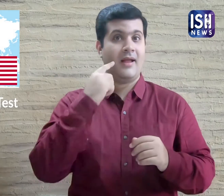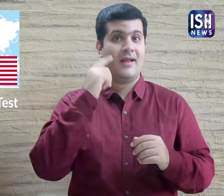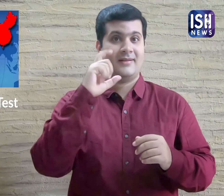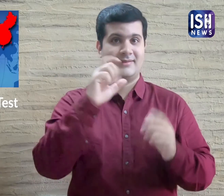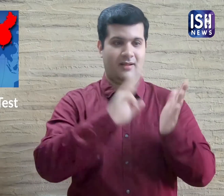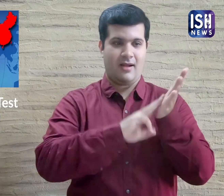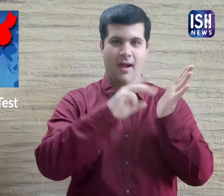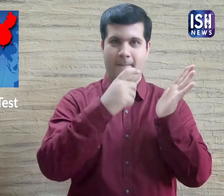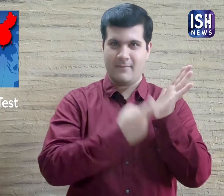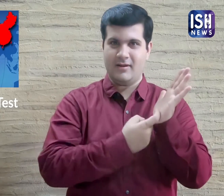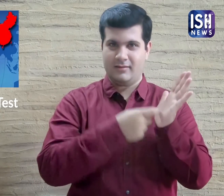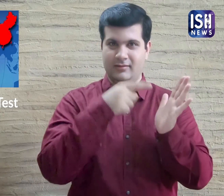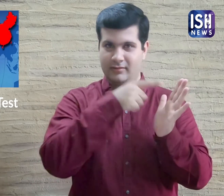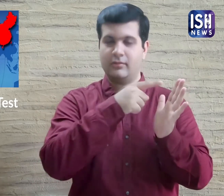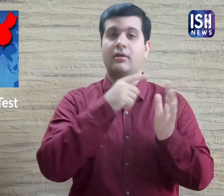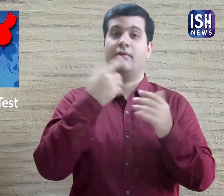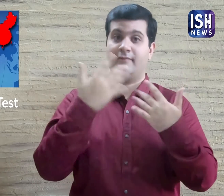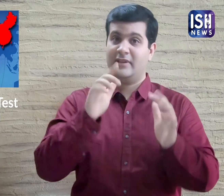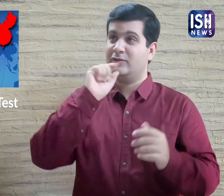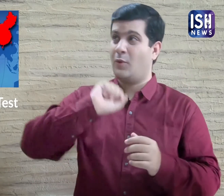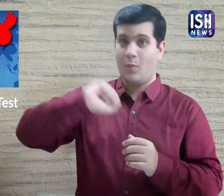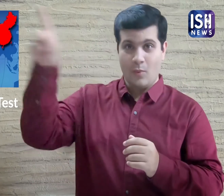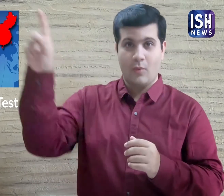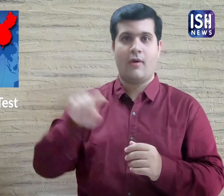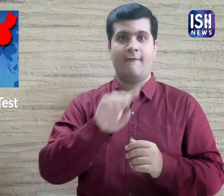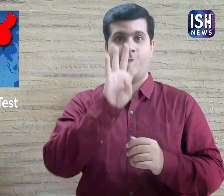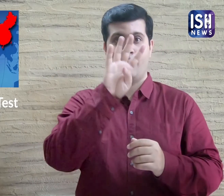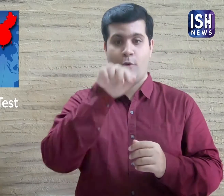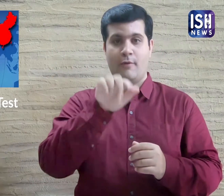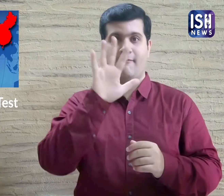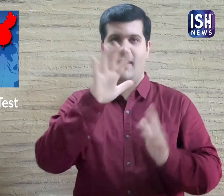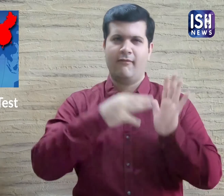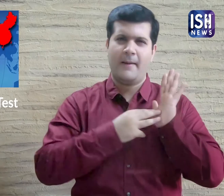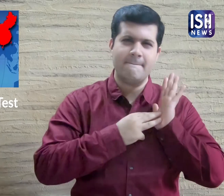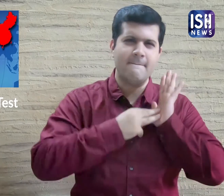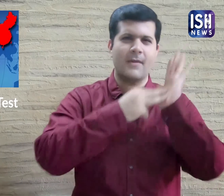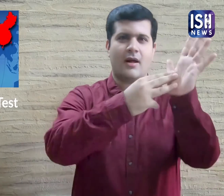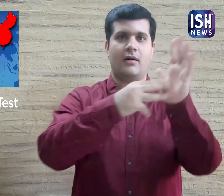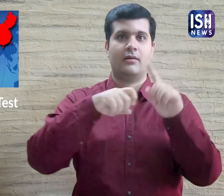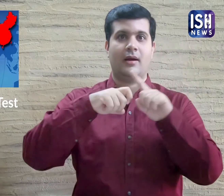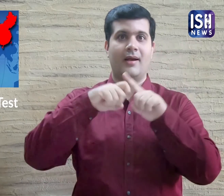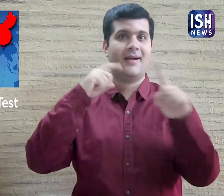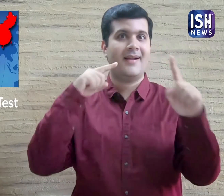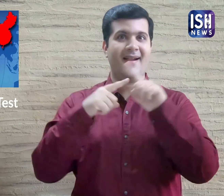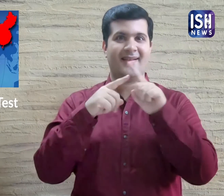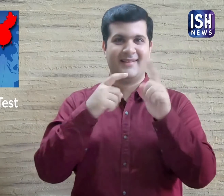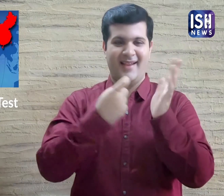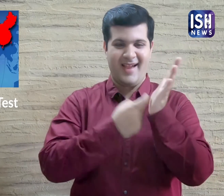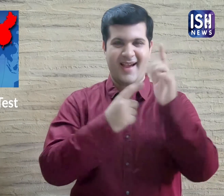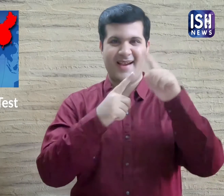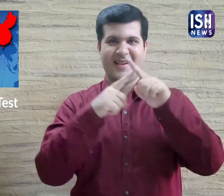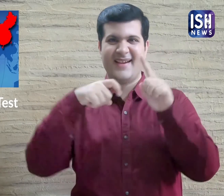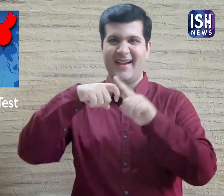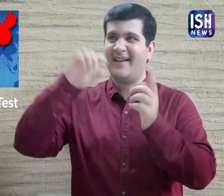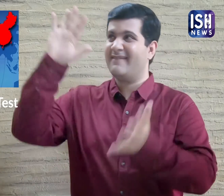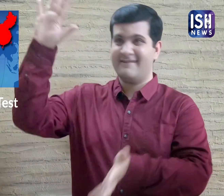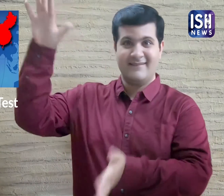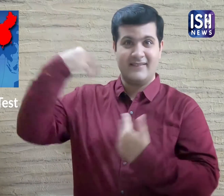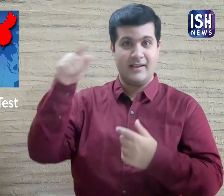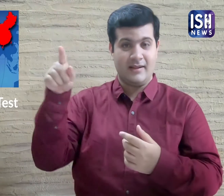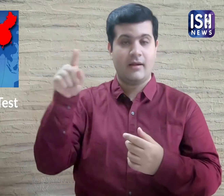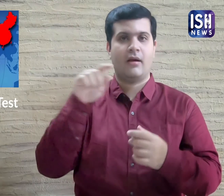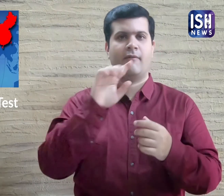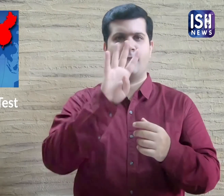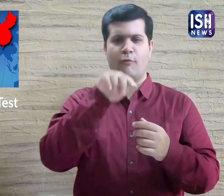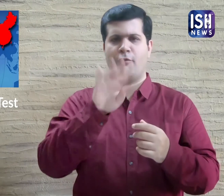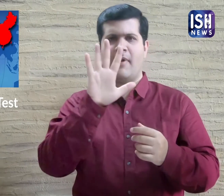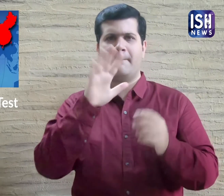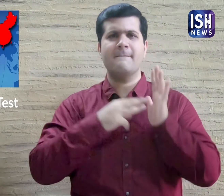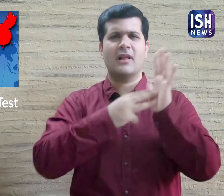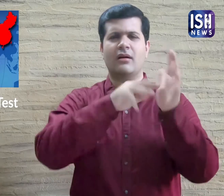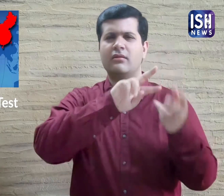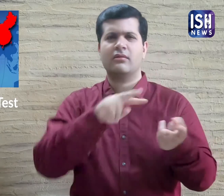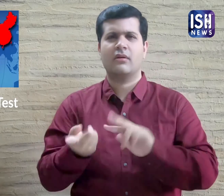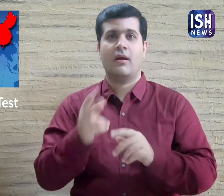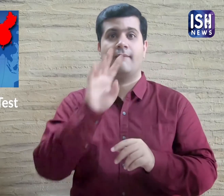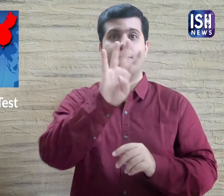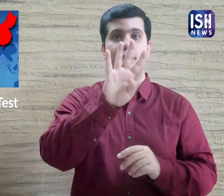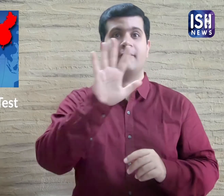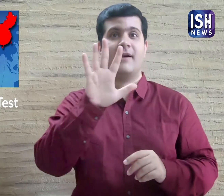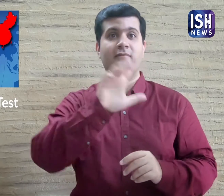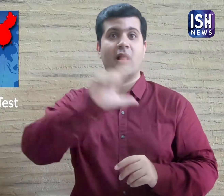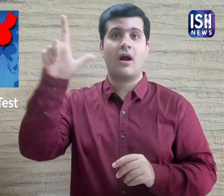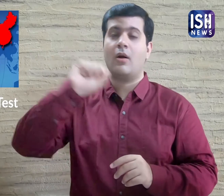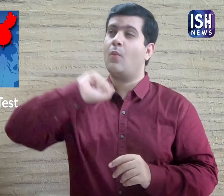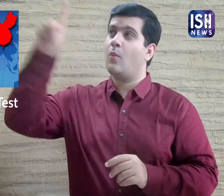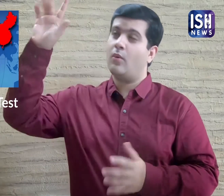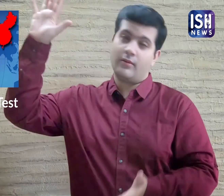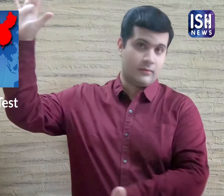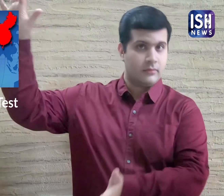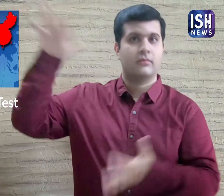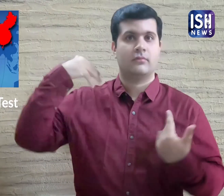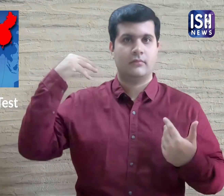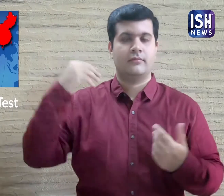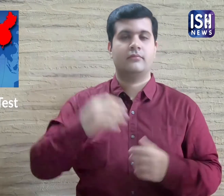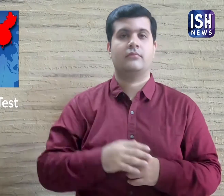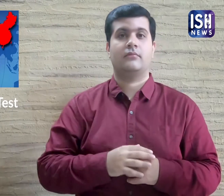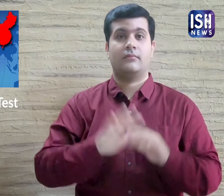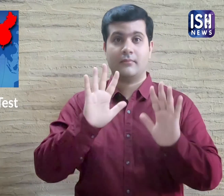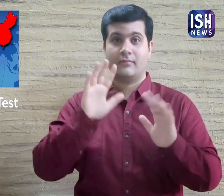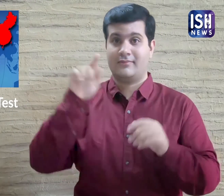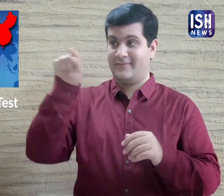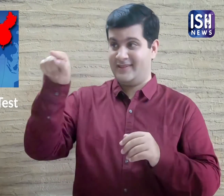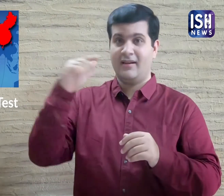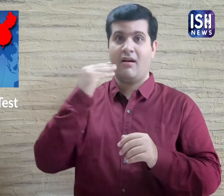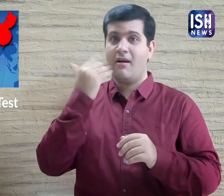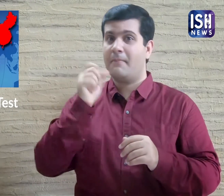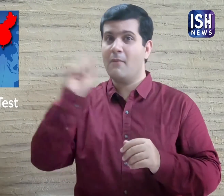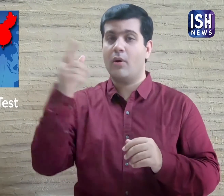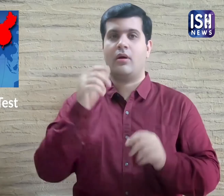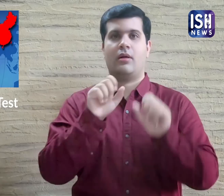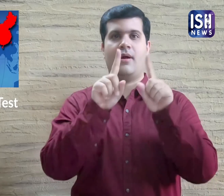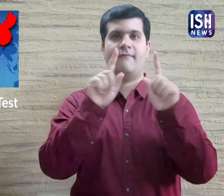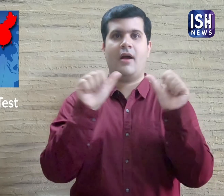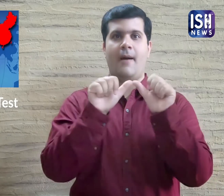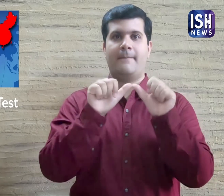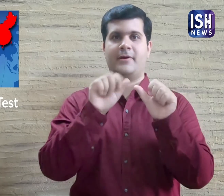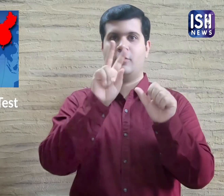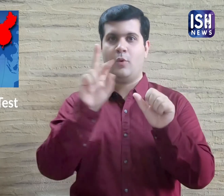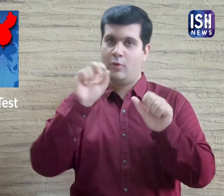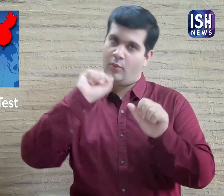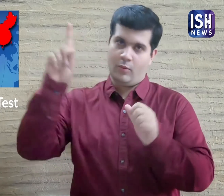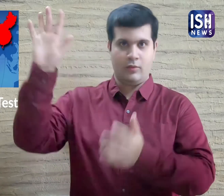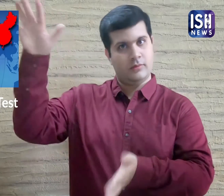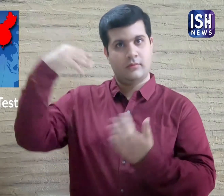The ICMR has placed an order of 4.5 million (which is 45 lakh) RTKs on 11th April.